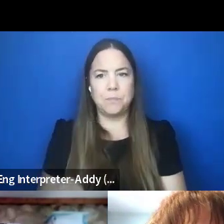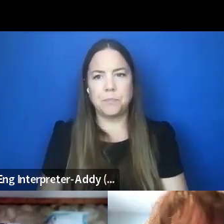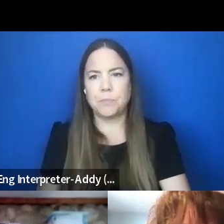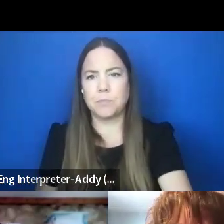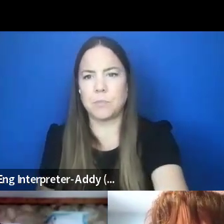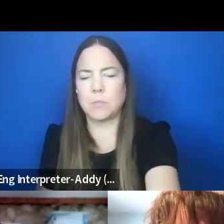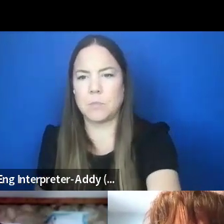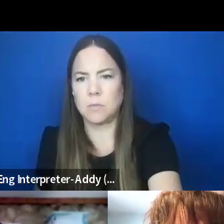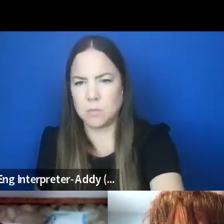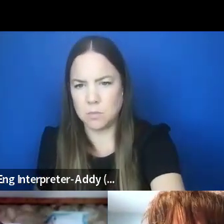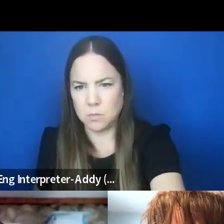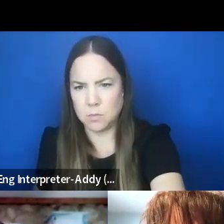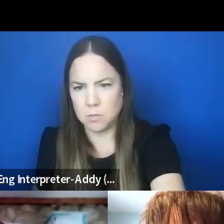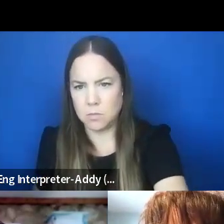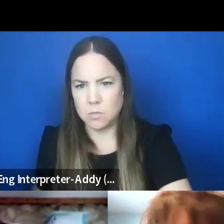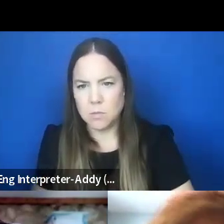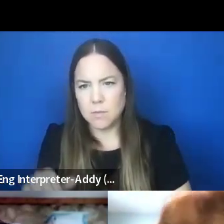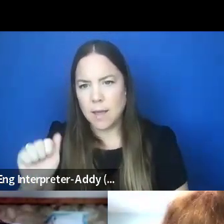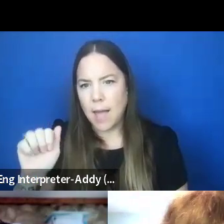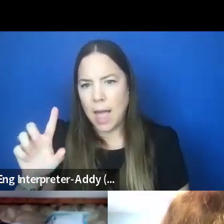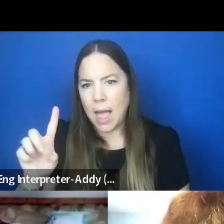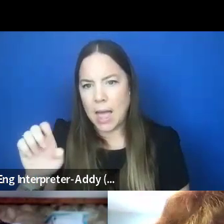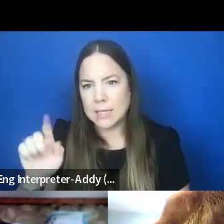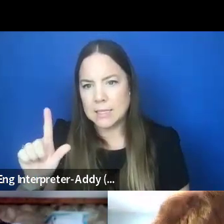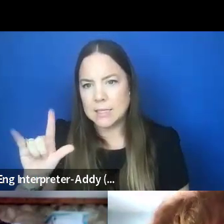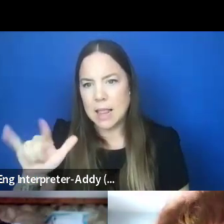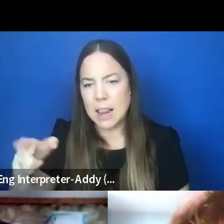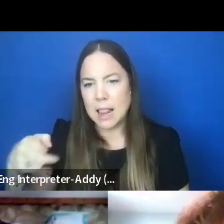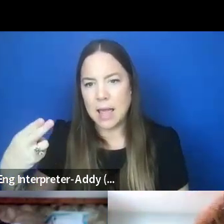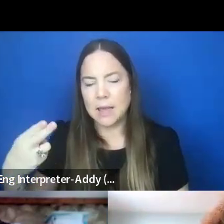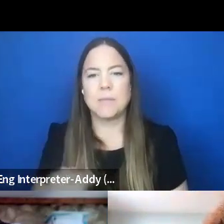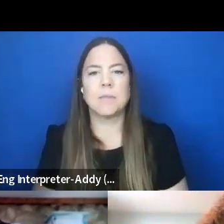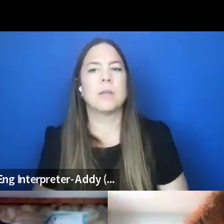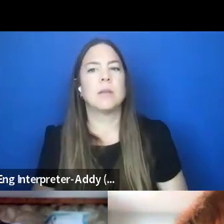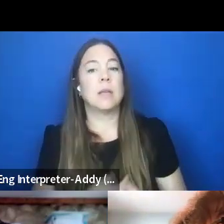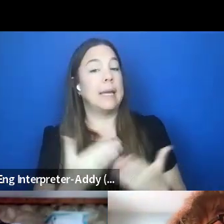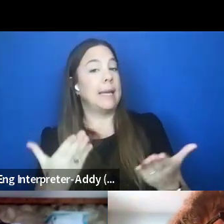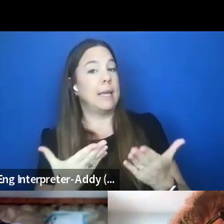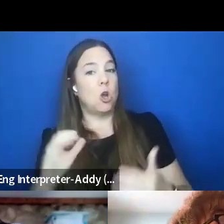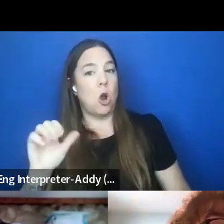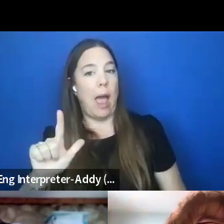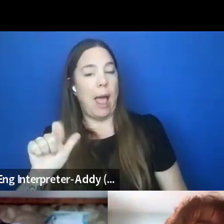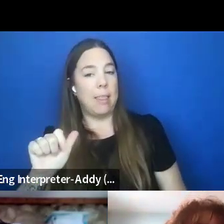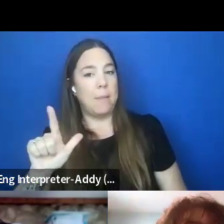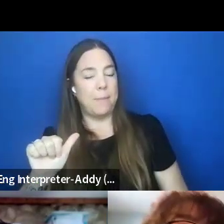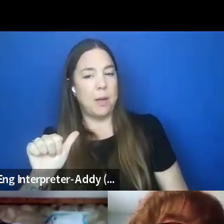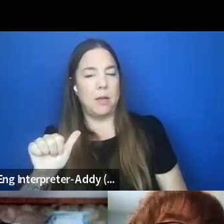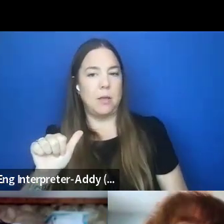Adeleigh Belyeu: we here in Alabama. The Adeleigh Belyeu: excuse me. Adeleigh Belyeu: the sale up in North Alabama